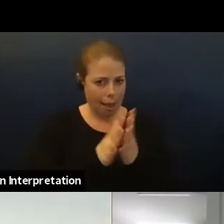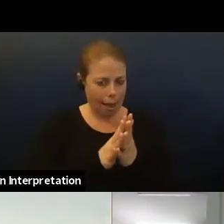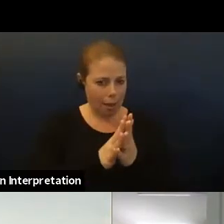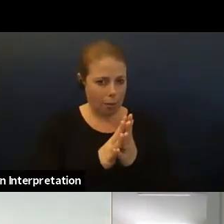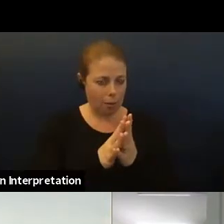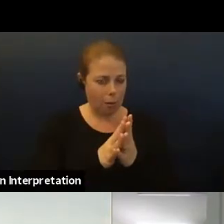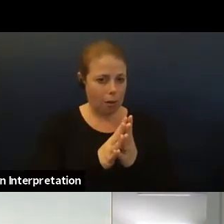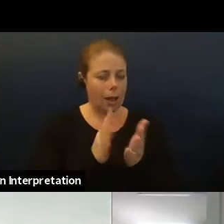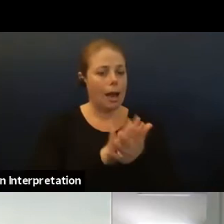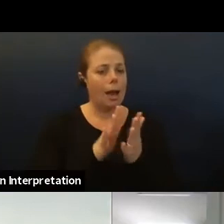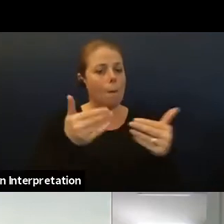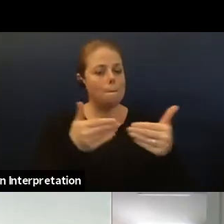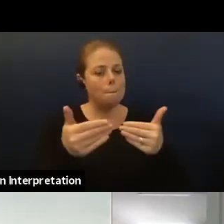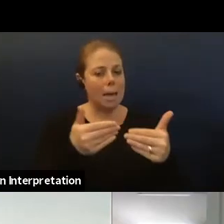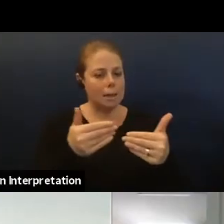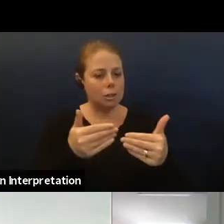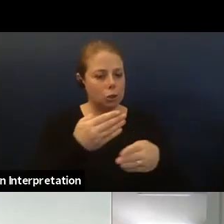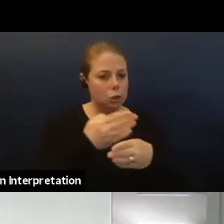So perhaps we could start with you Ali. >>ALI: